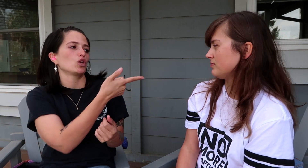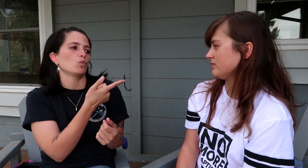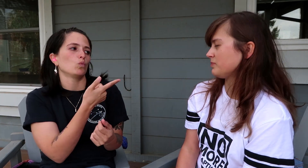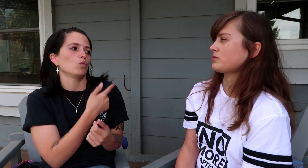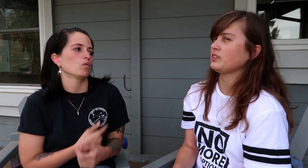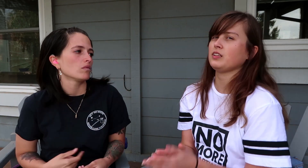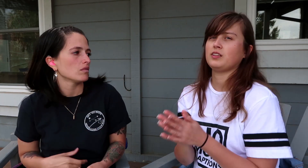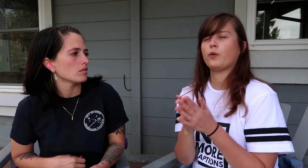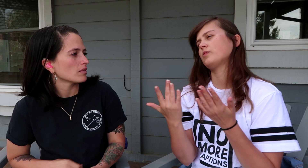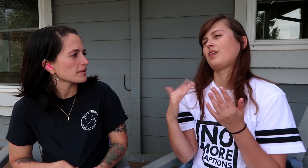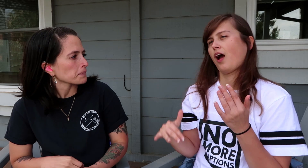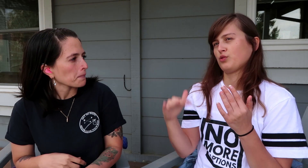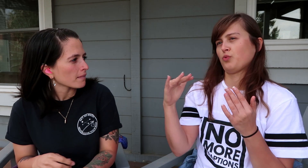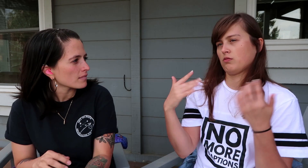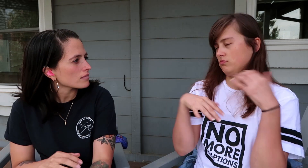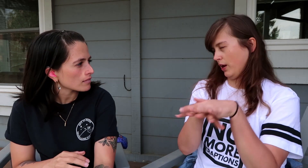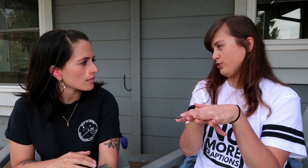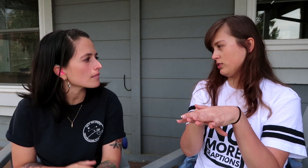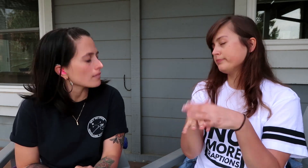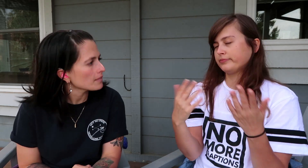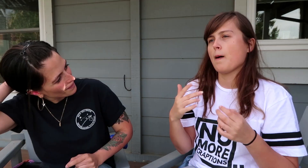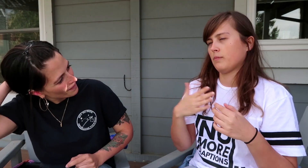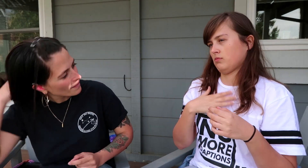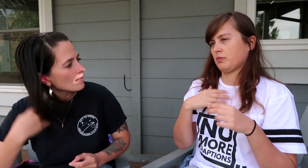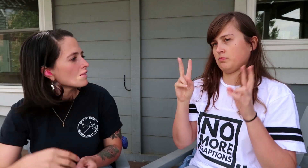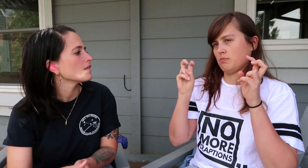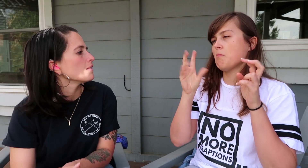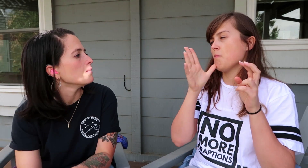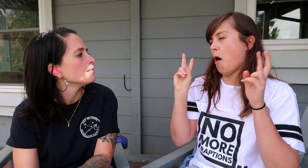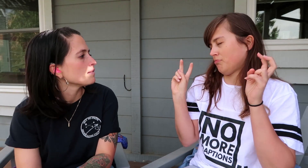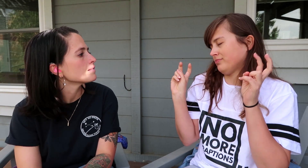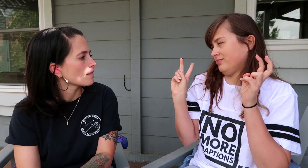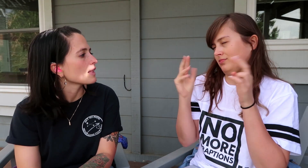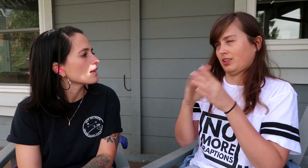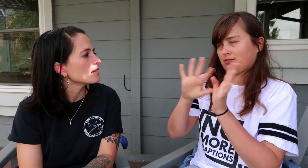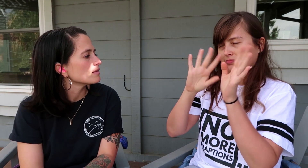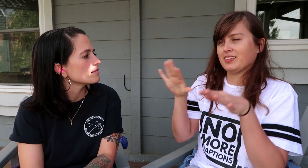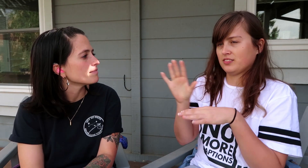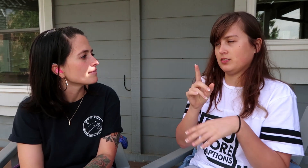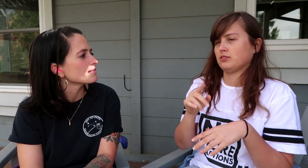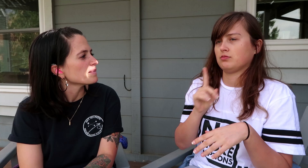J: What about you? R: So, I grew up mainstream, and my "mom" that's a story for a different time...